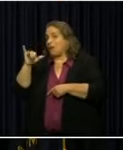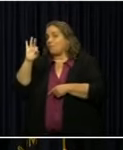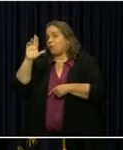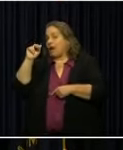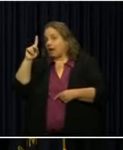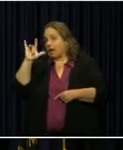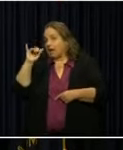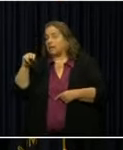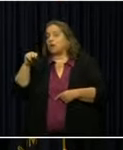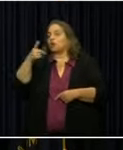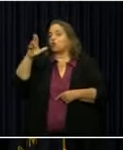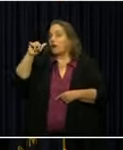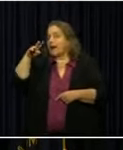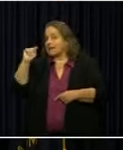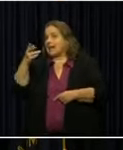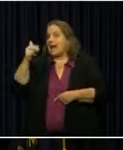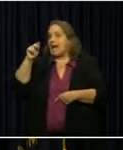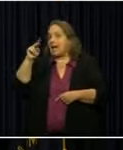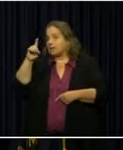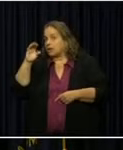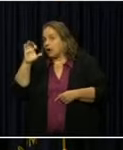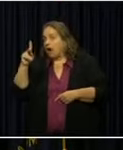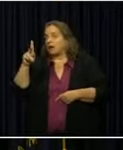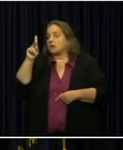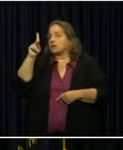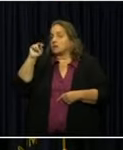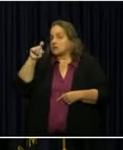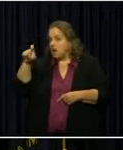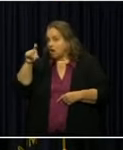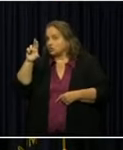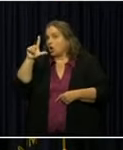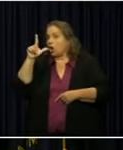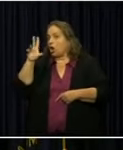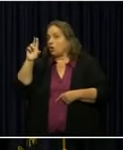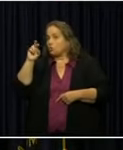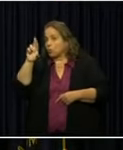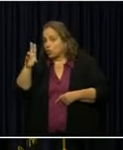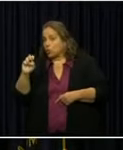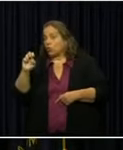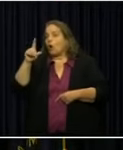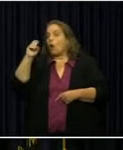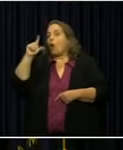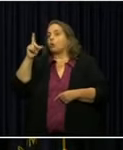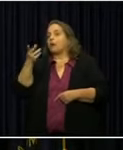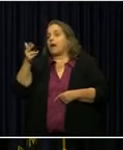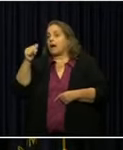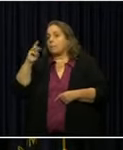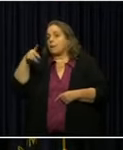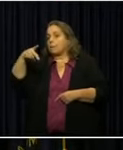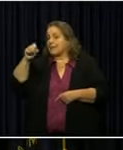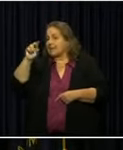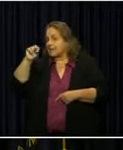83-YEAR-OLD MALE FROM RUSSELL, 93-YEAR-OLD FEMALE FROM GRAVES,